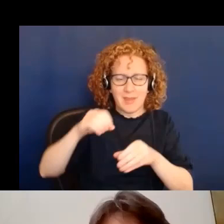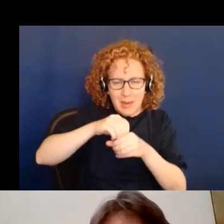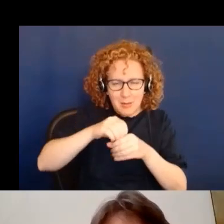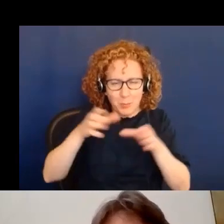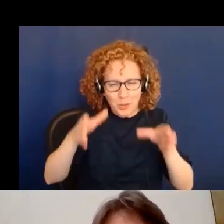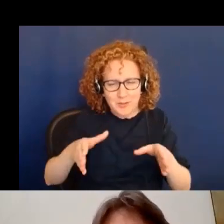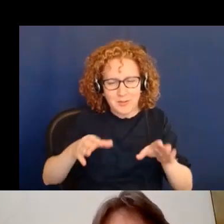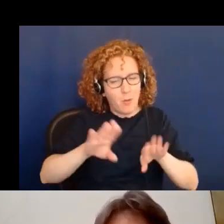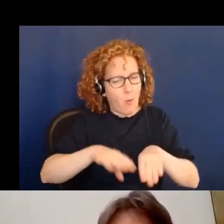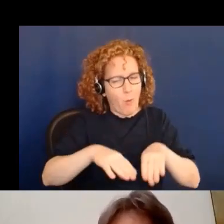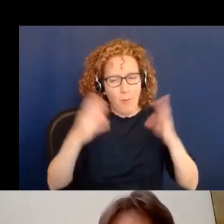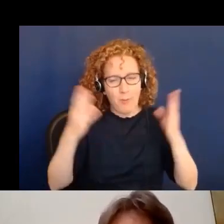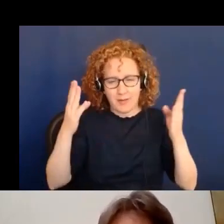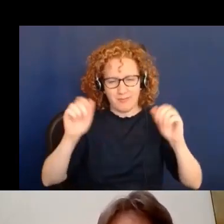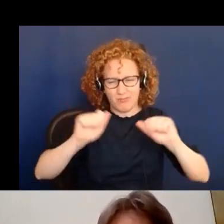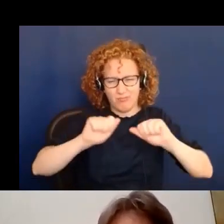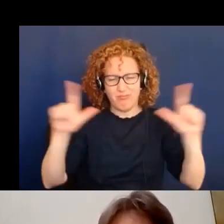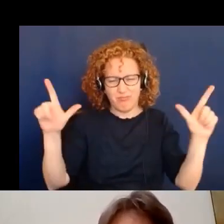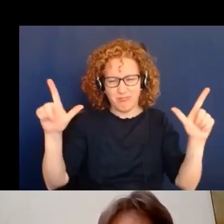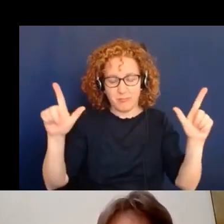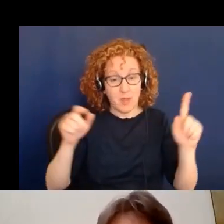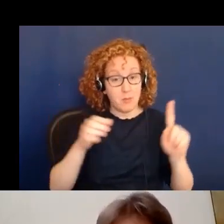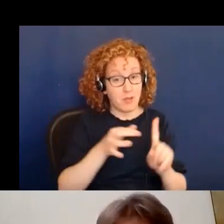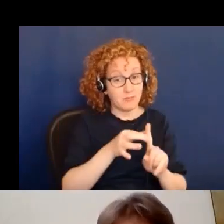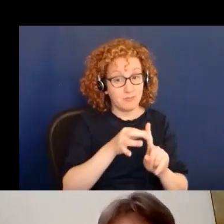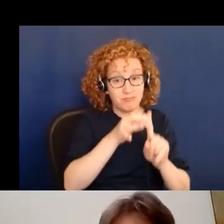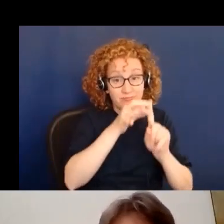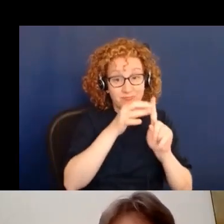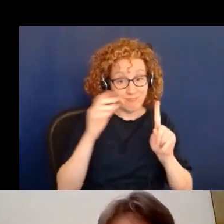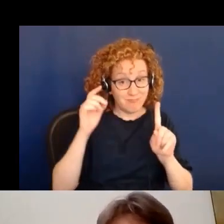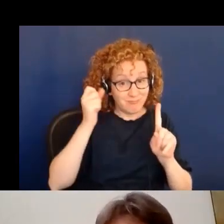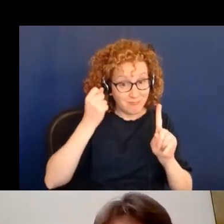but with the understanding that the the international students may not be able to